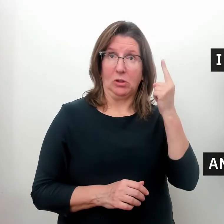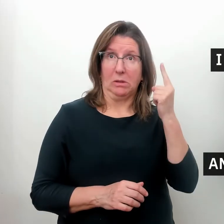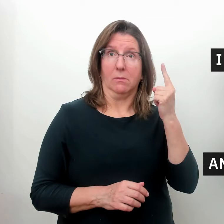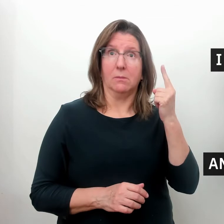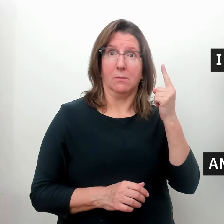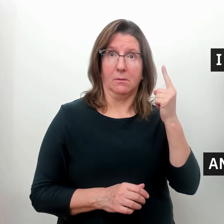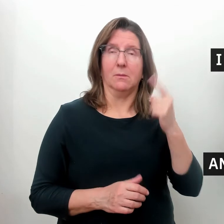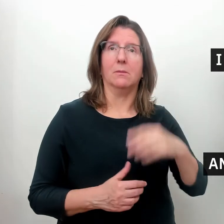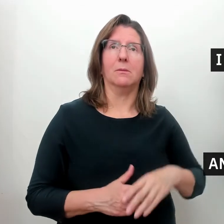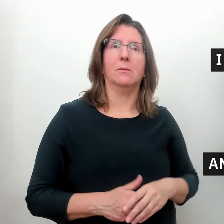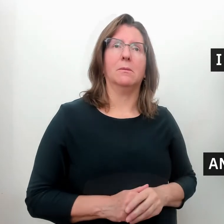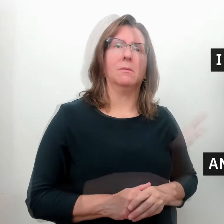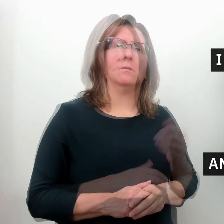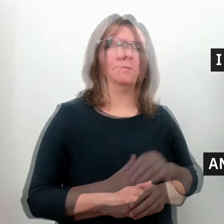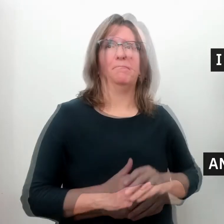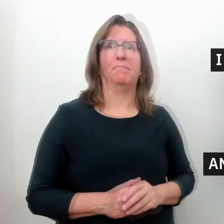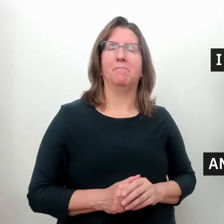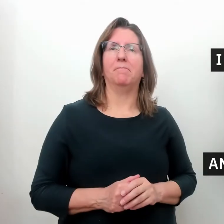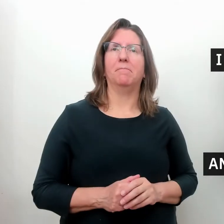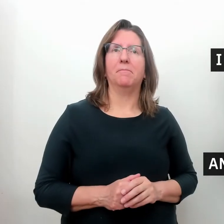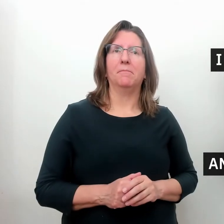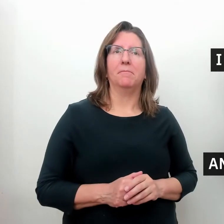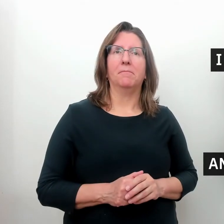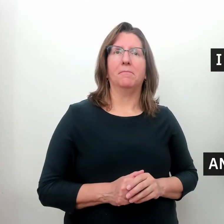Don't forget to identify the object first.